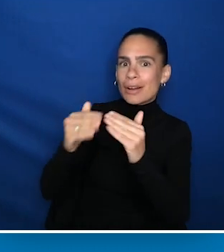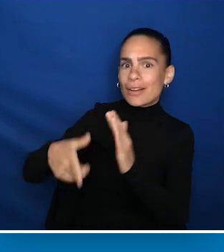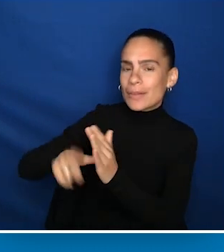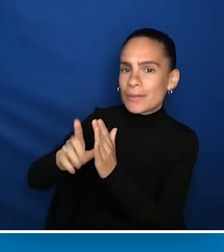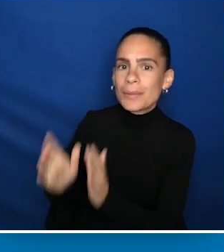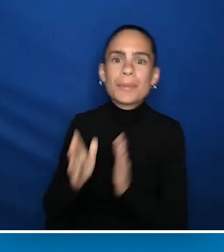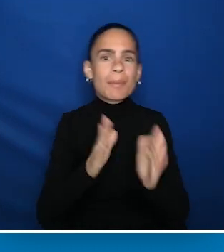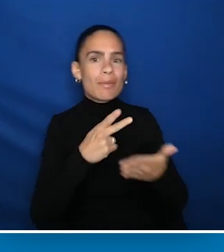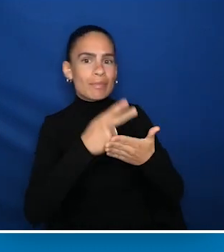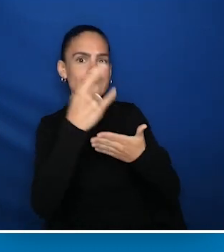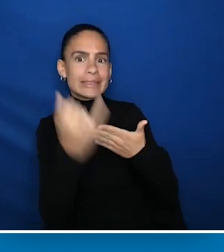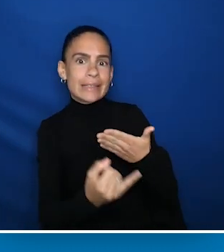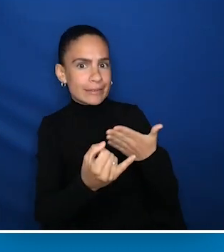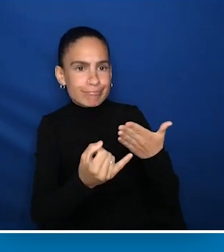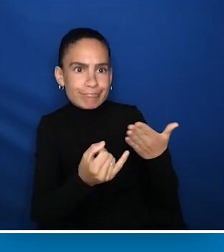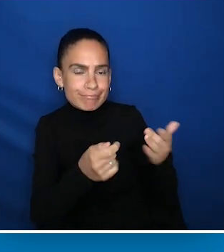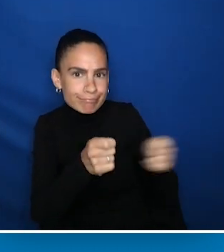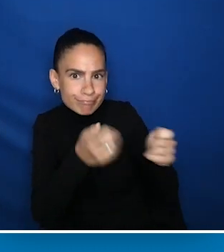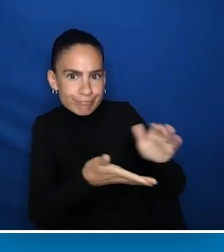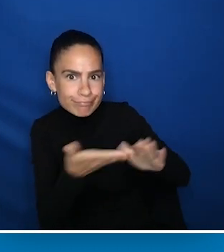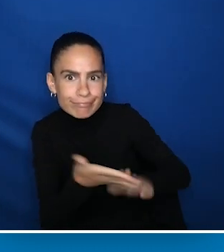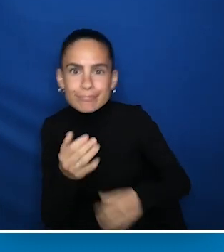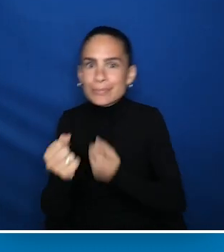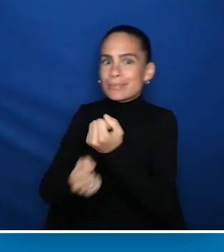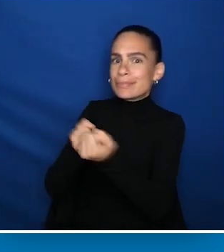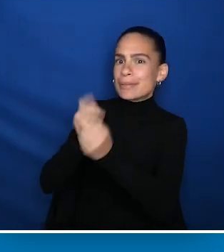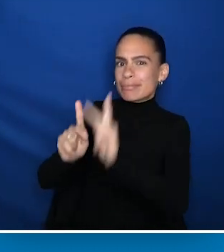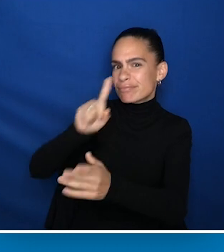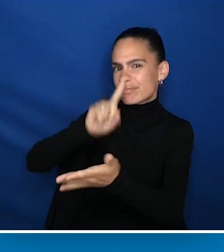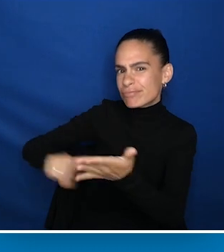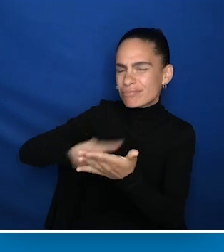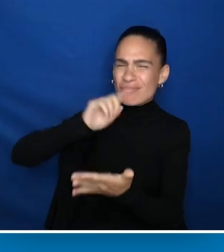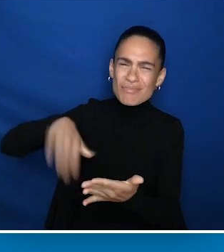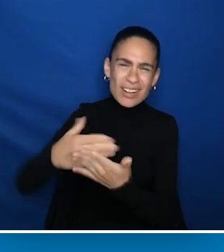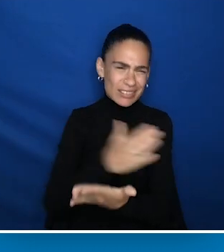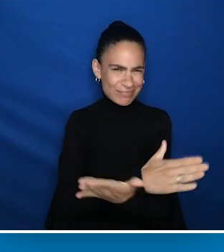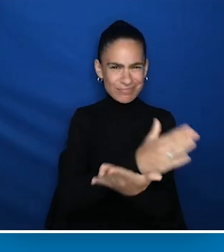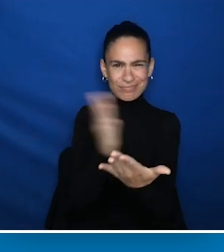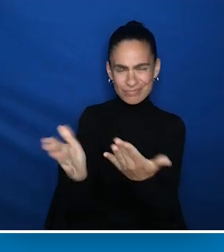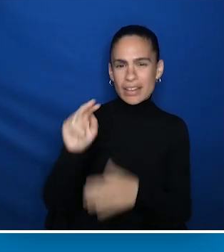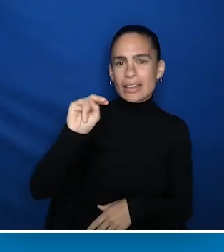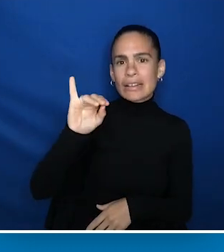the people supporting the people applying and doing the research. NIDILRR wants to include more people with disabilities as peer reviewers.